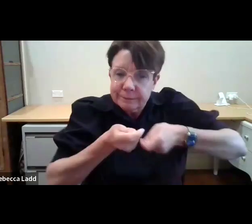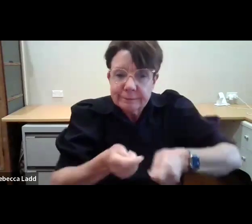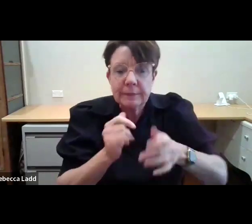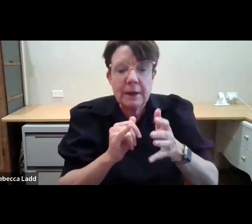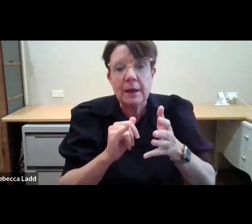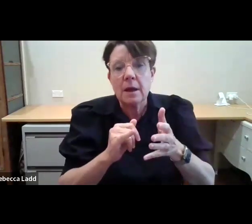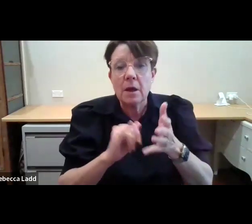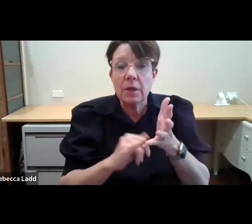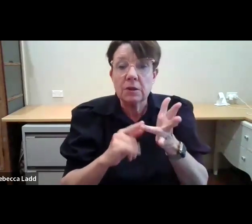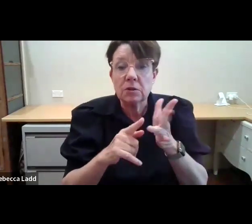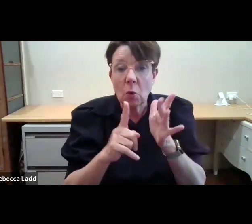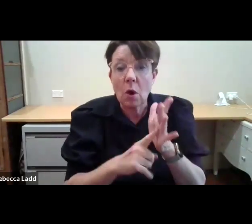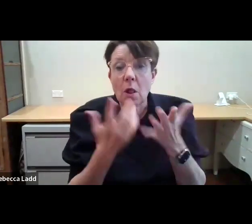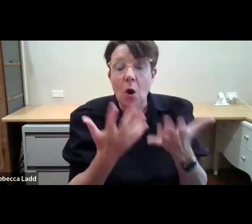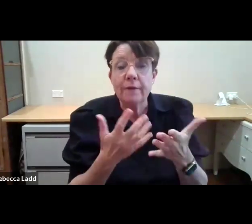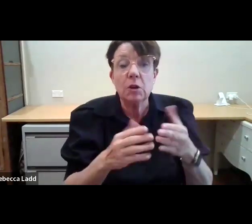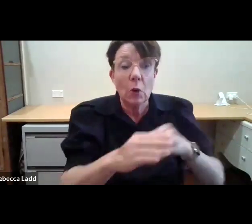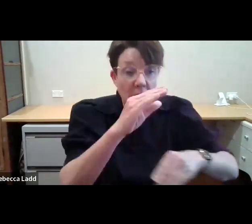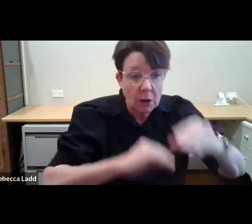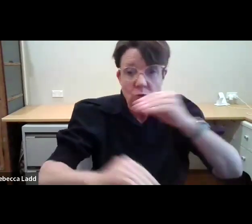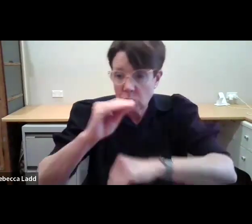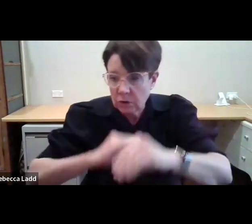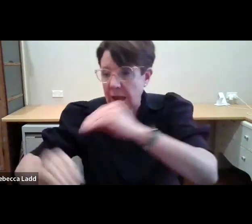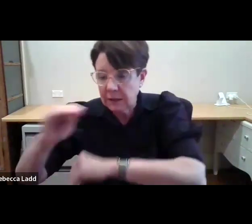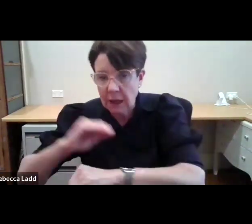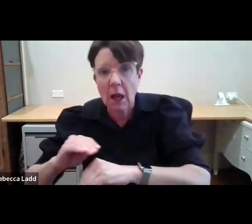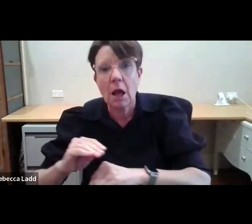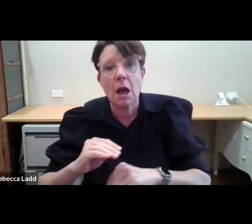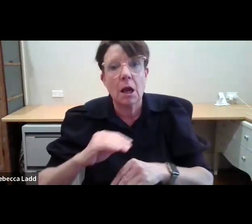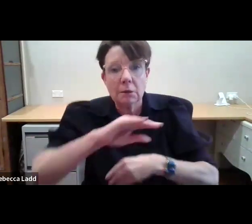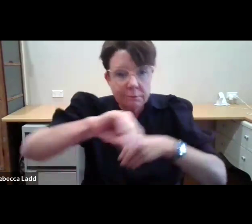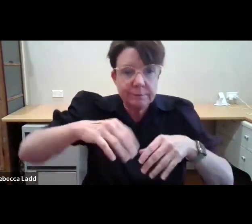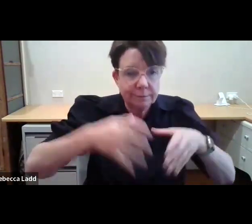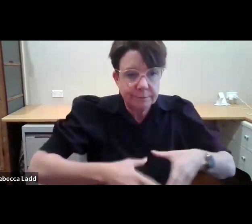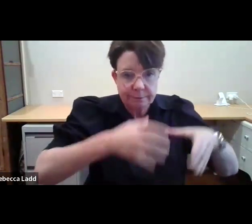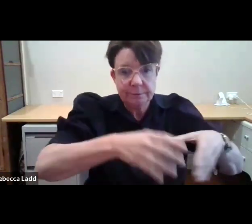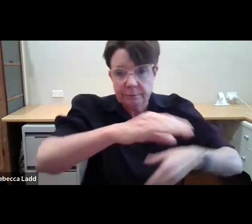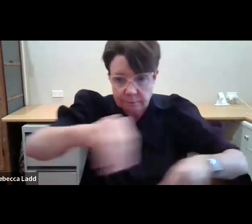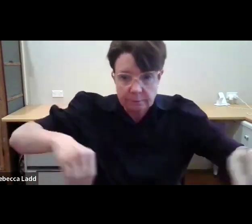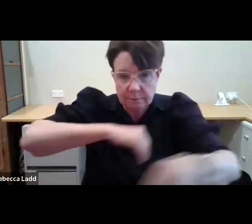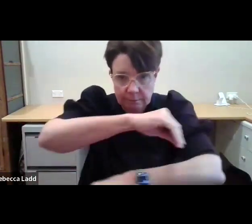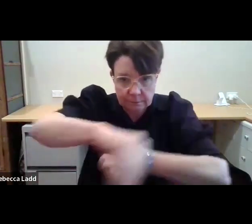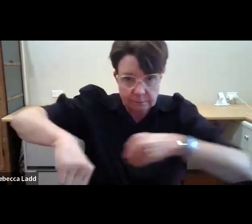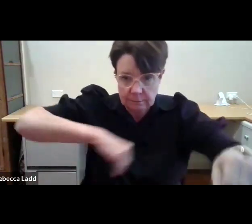and thinking about the health of the soil